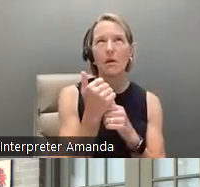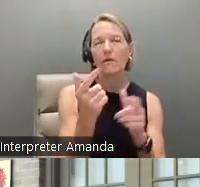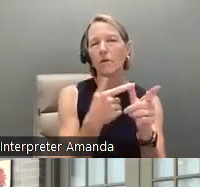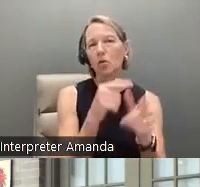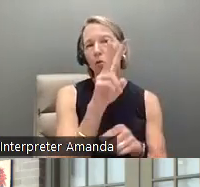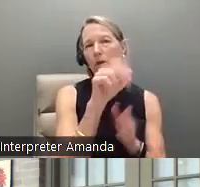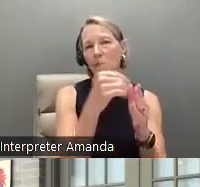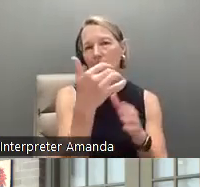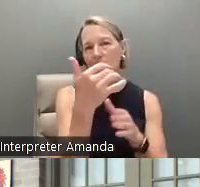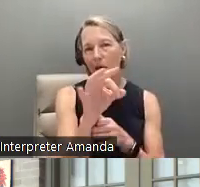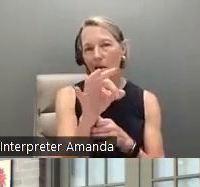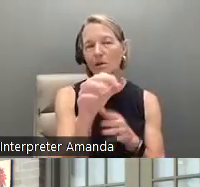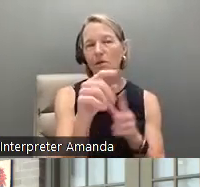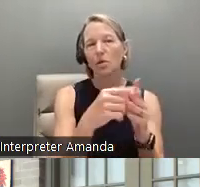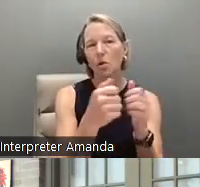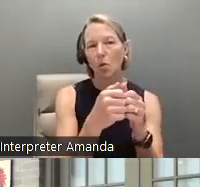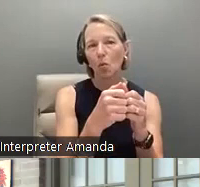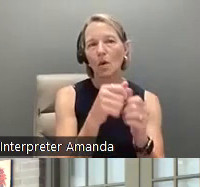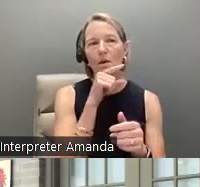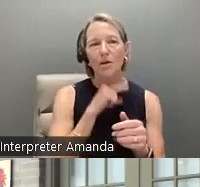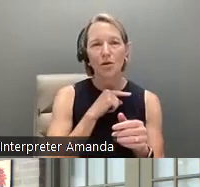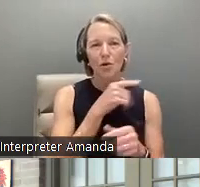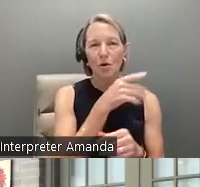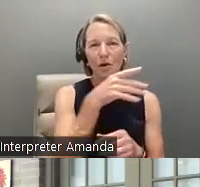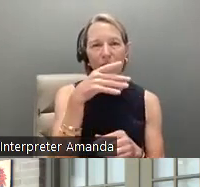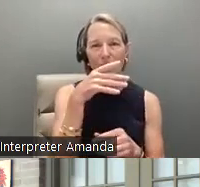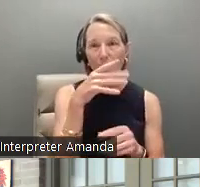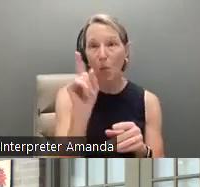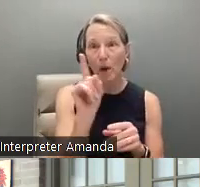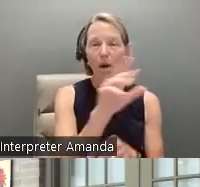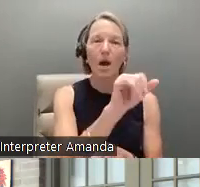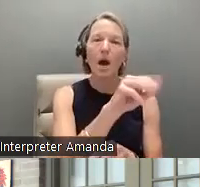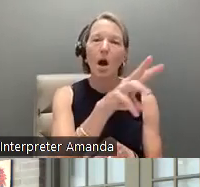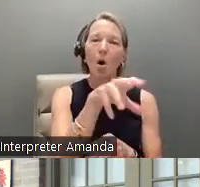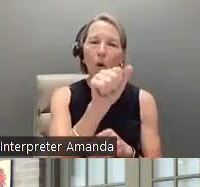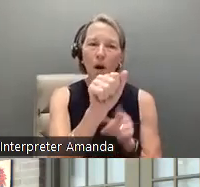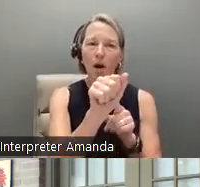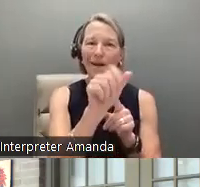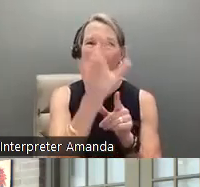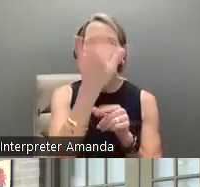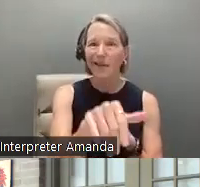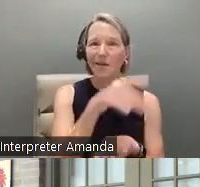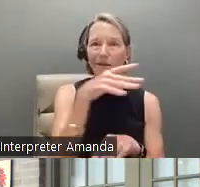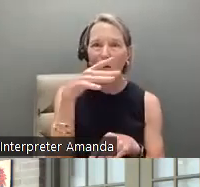and starting with a turkey farm in Iowa and it was at this turkey farm that we